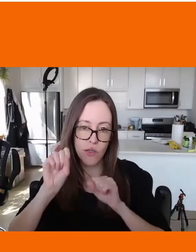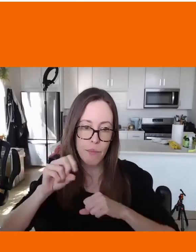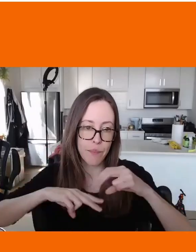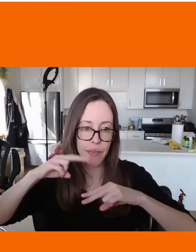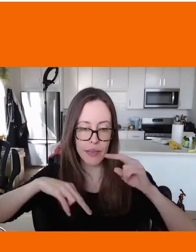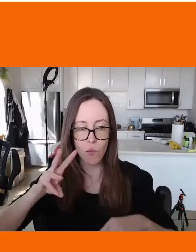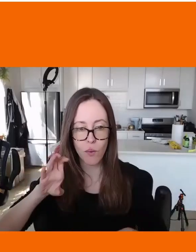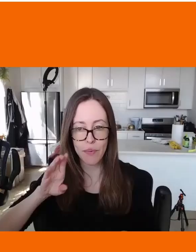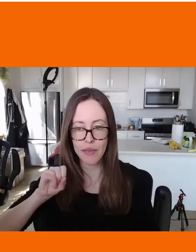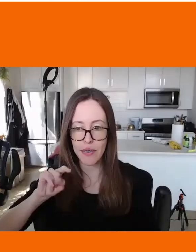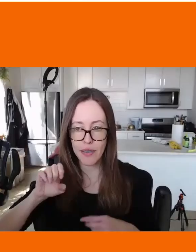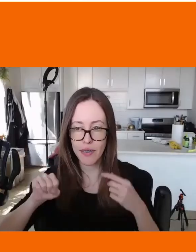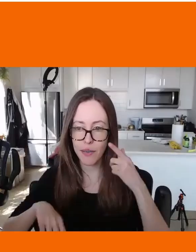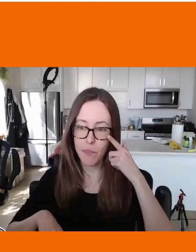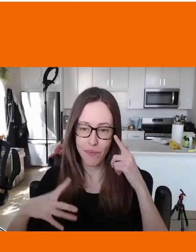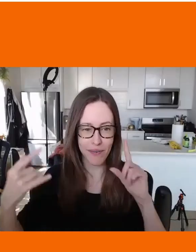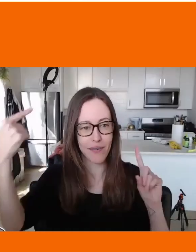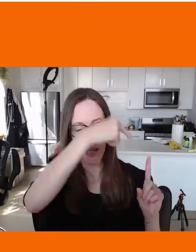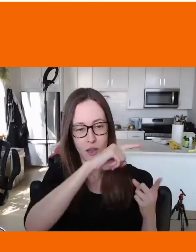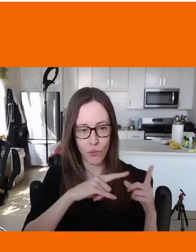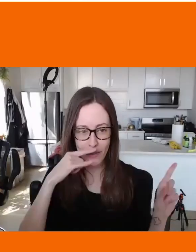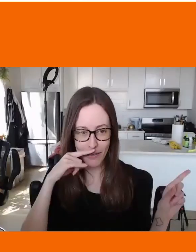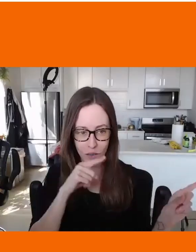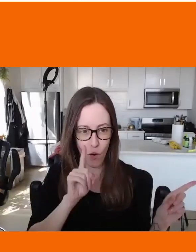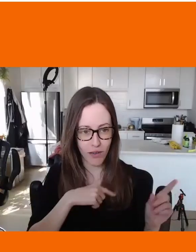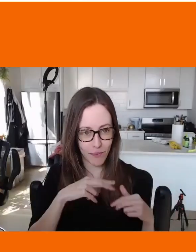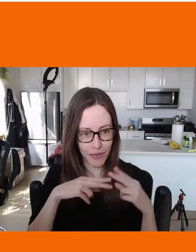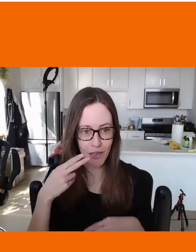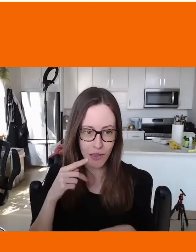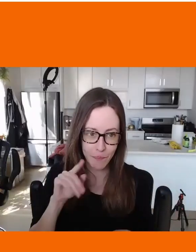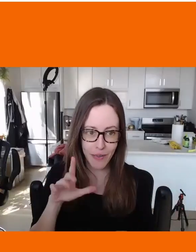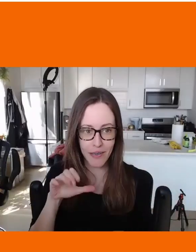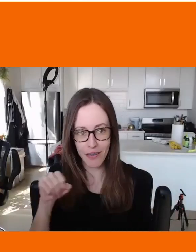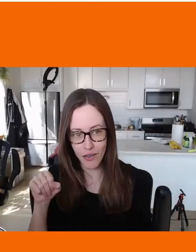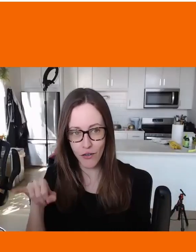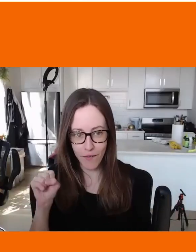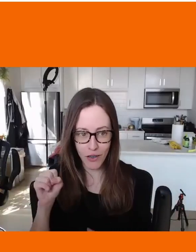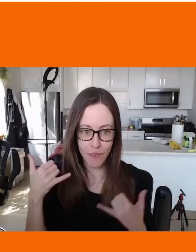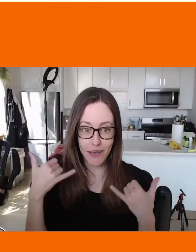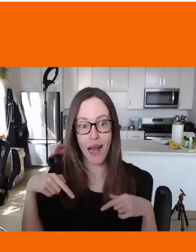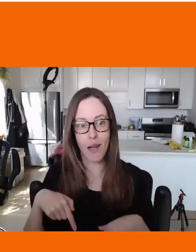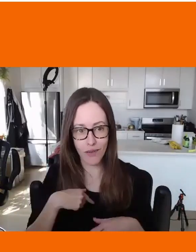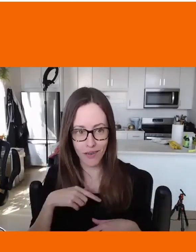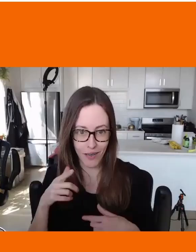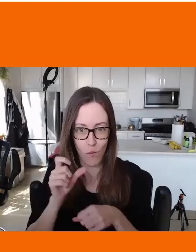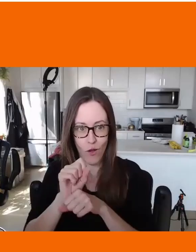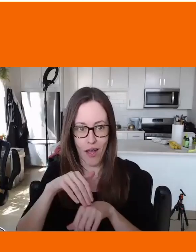This is a web platform where you can build your own websites. So back to my younger days when I was learning how to code,